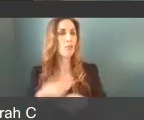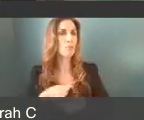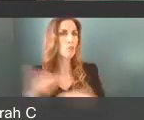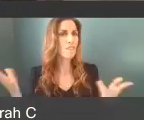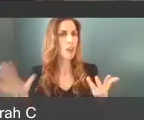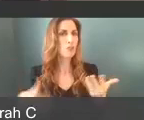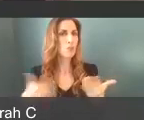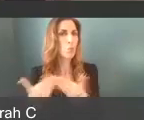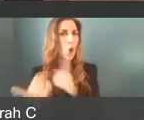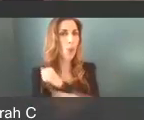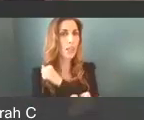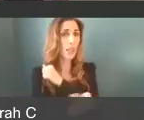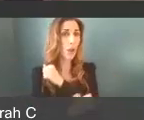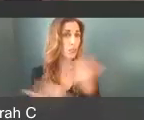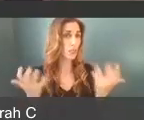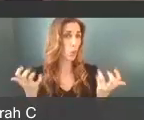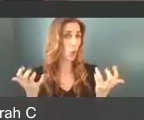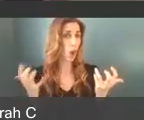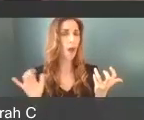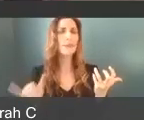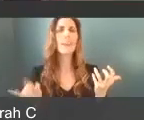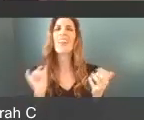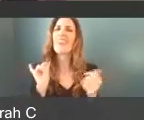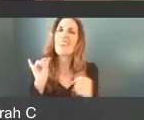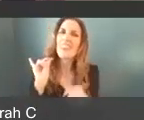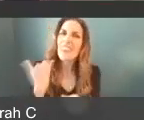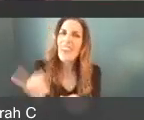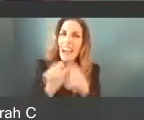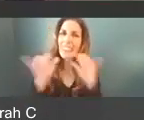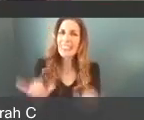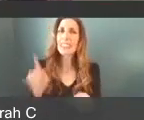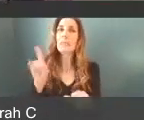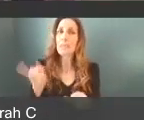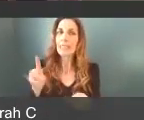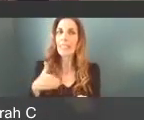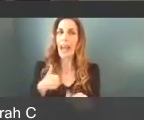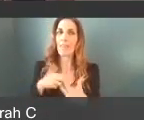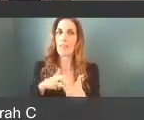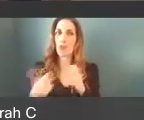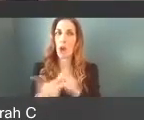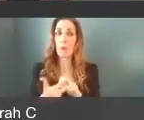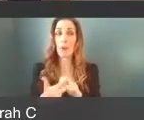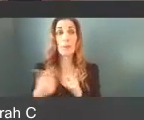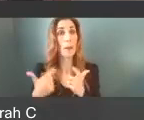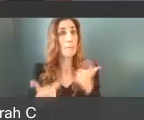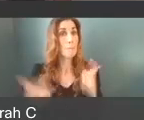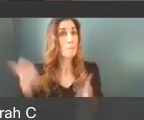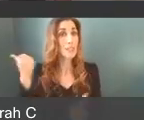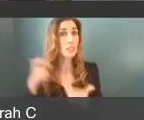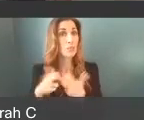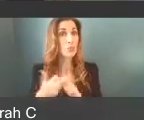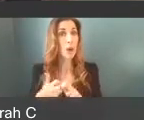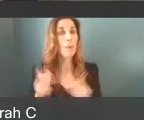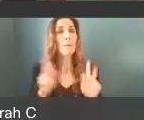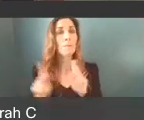wanted it, had some problems with it. The biggest problem was that people were able to share links